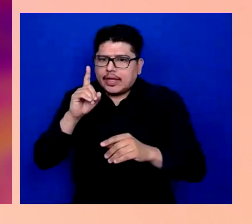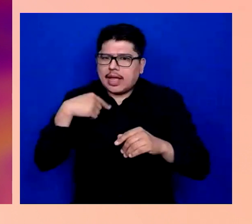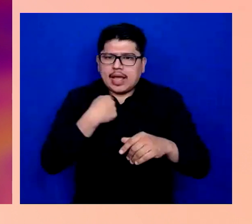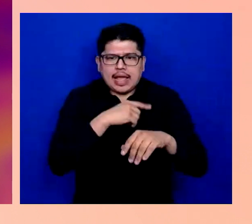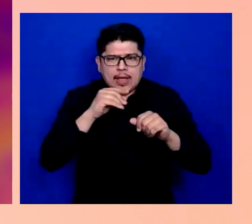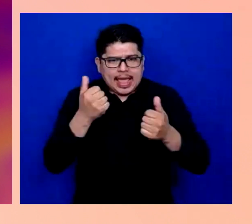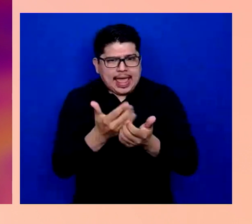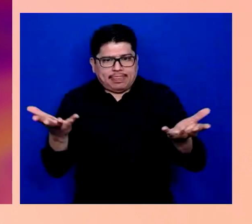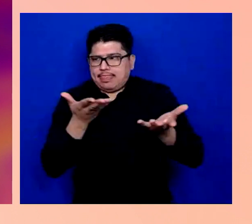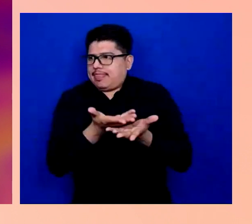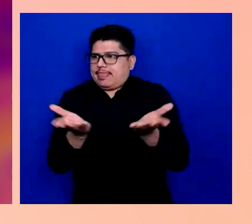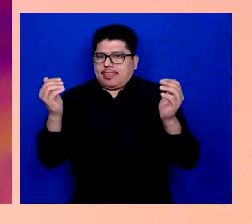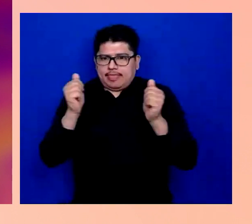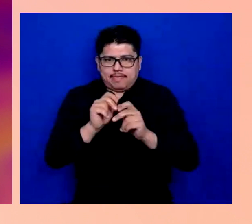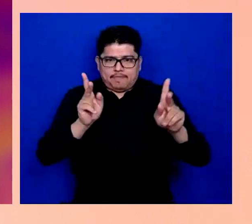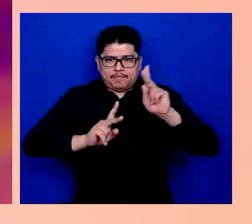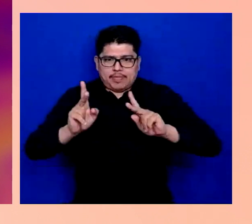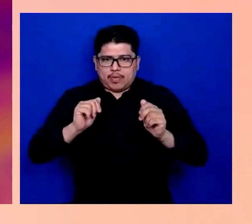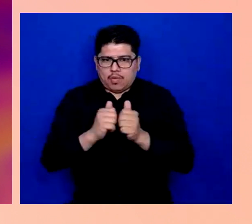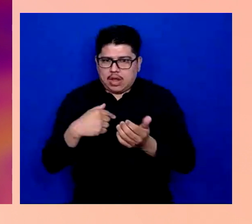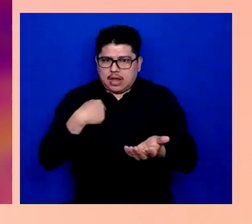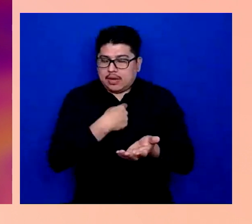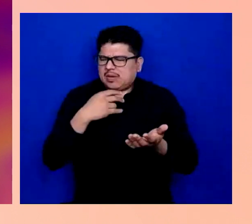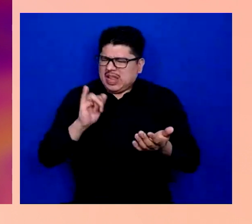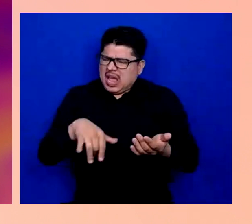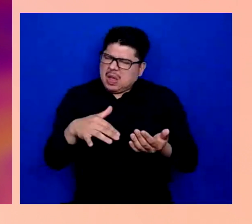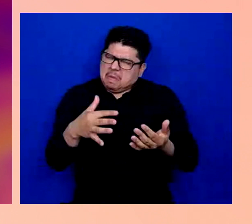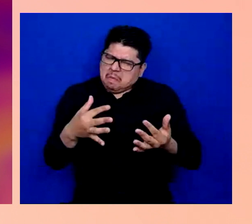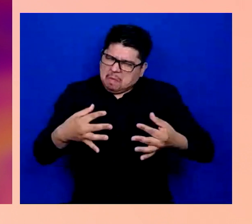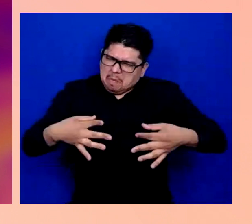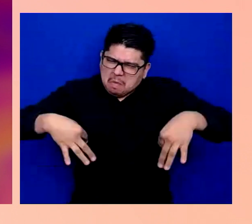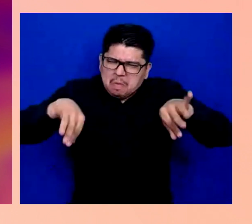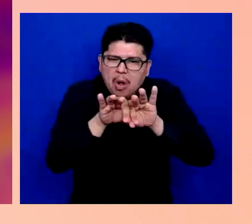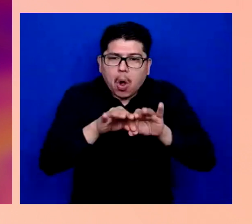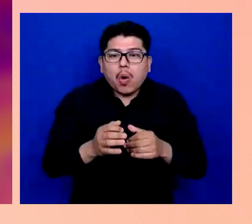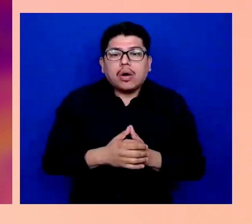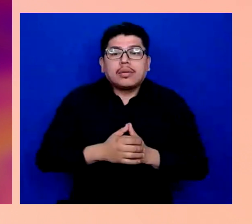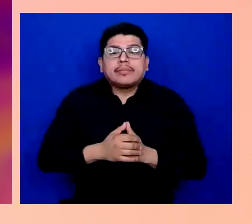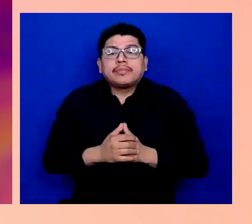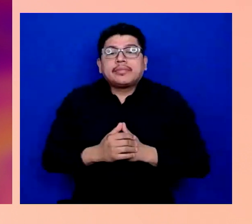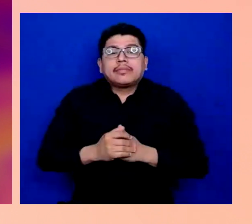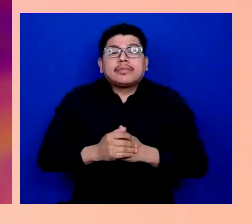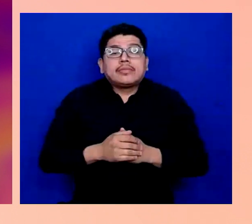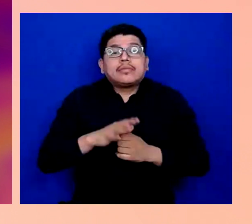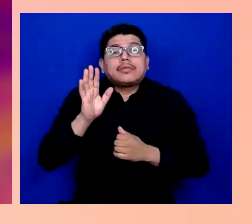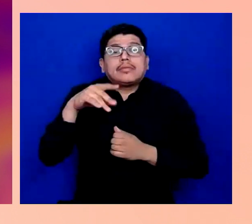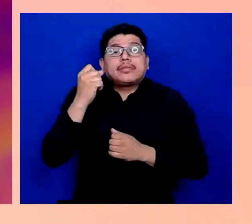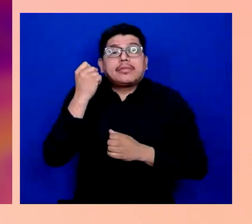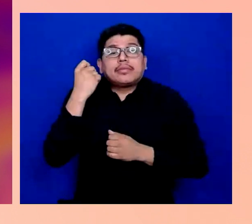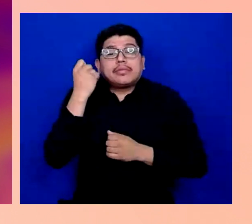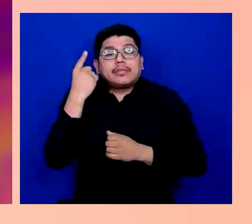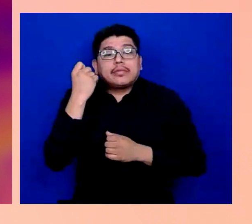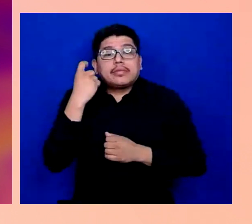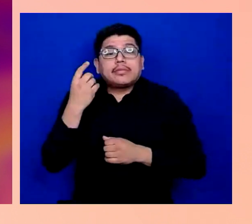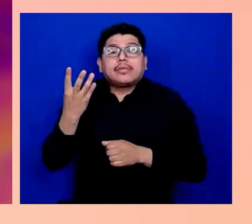It's very critical. By incorporating these individuals into our work,